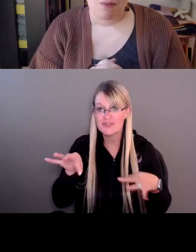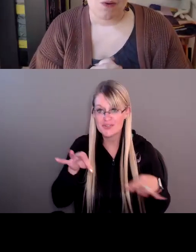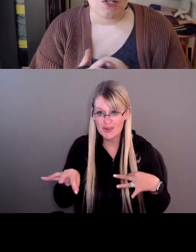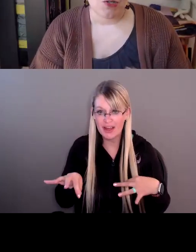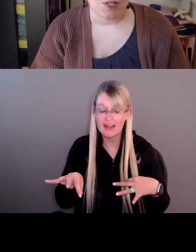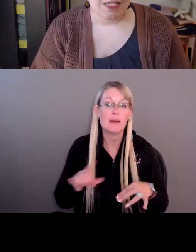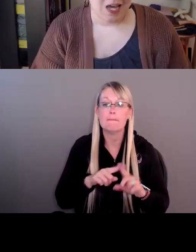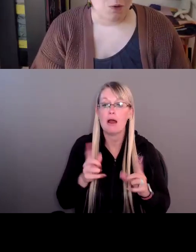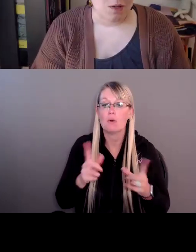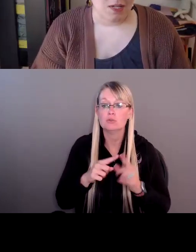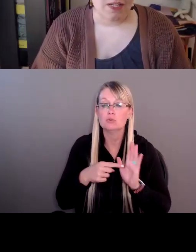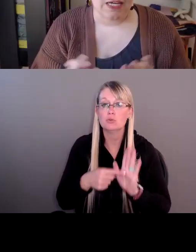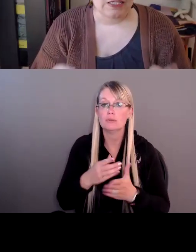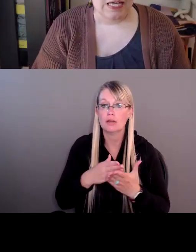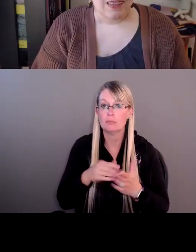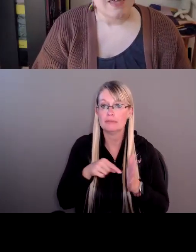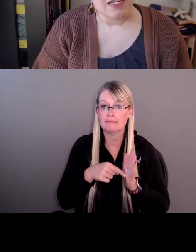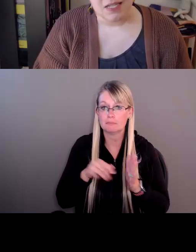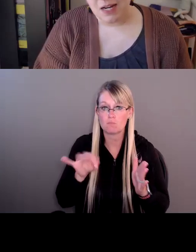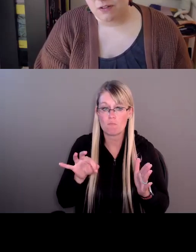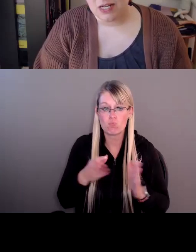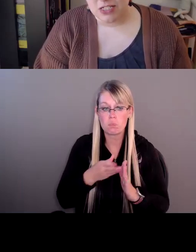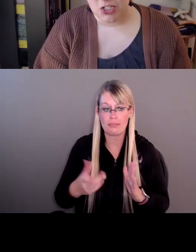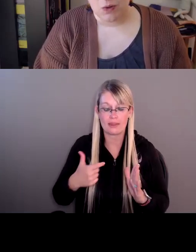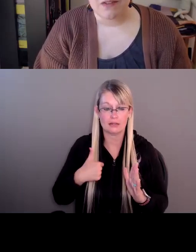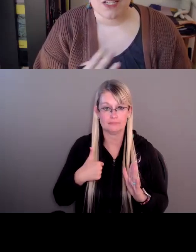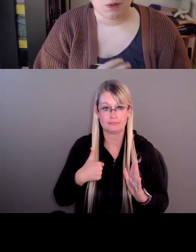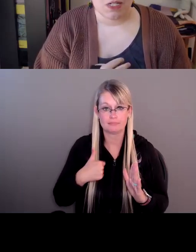but I wanted to show some examples of like things that I have run into even as a person that